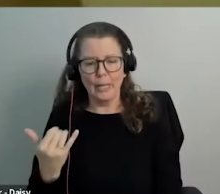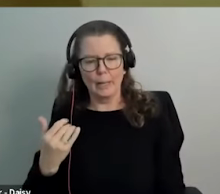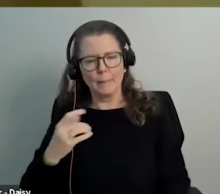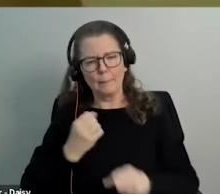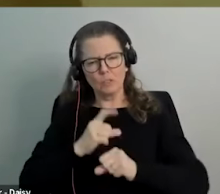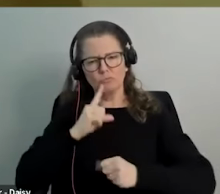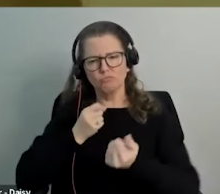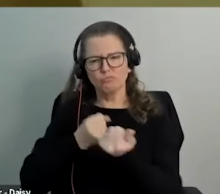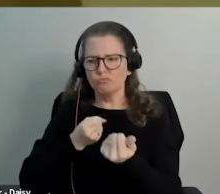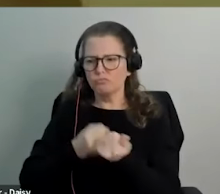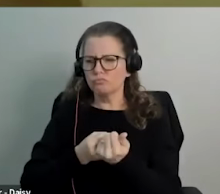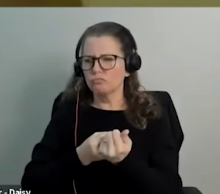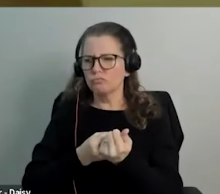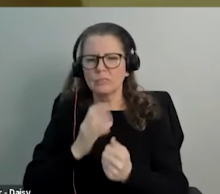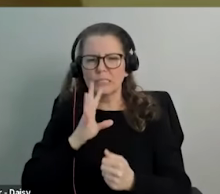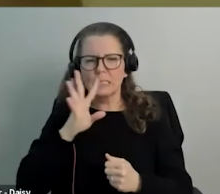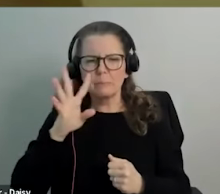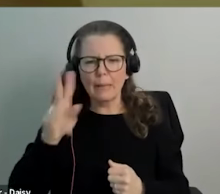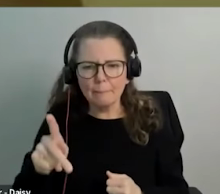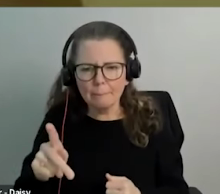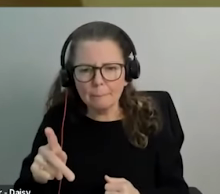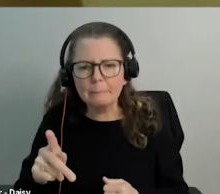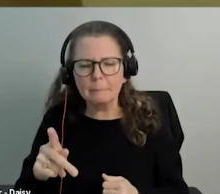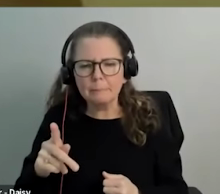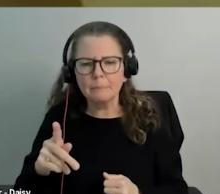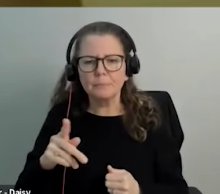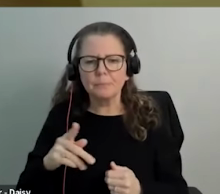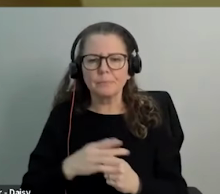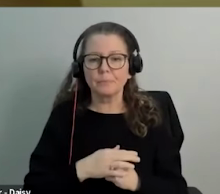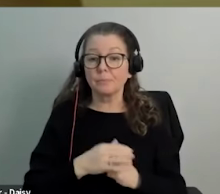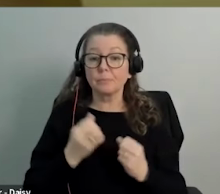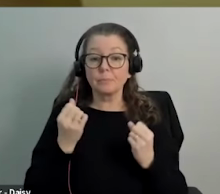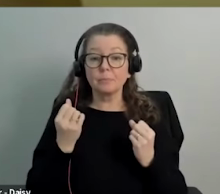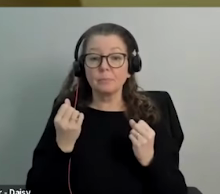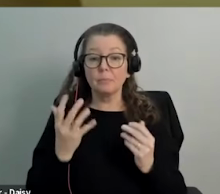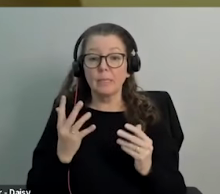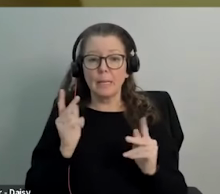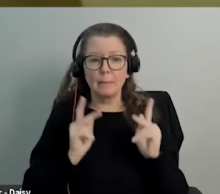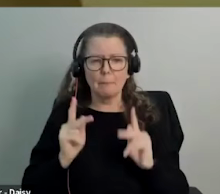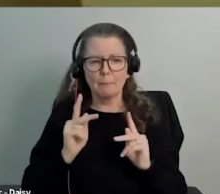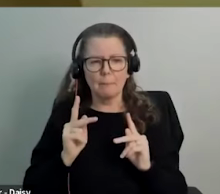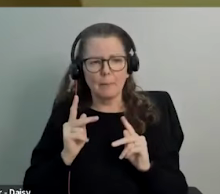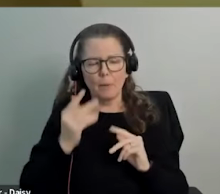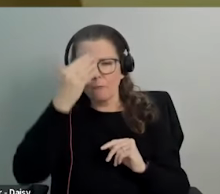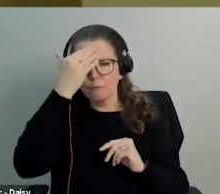speak up, offer it. And then also, one thing that people forget a lot is, celebrate your wins.